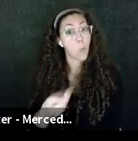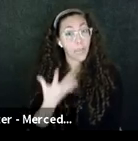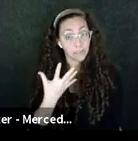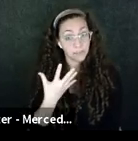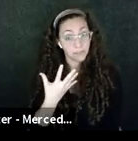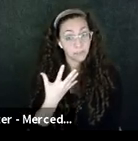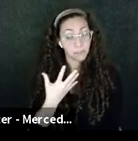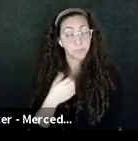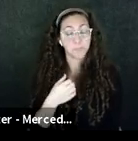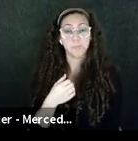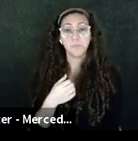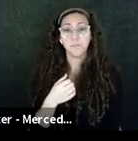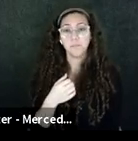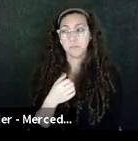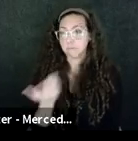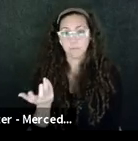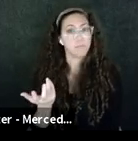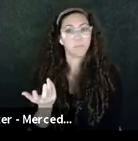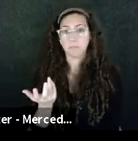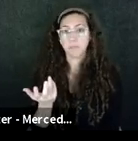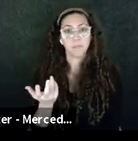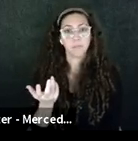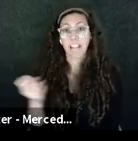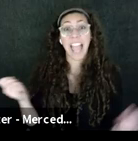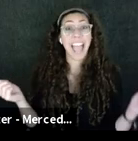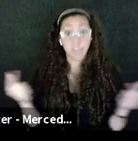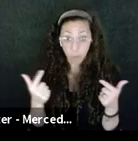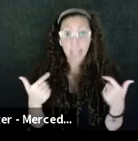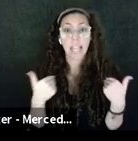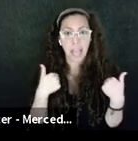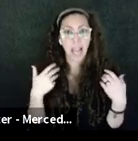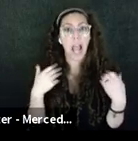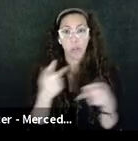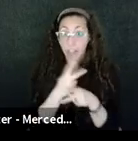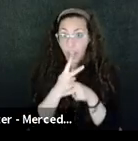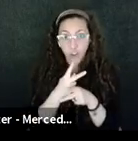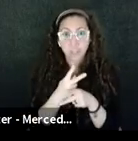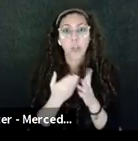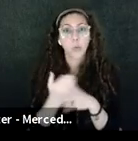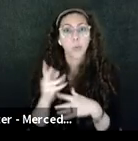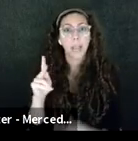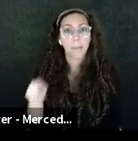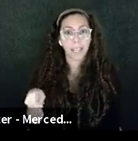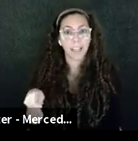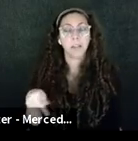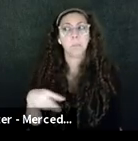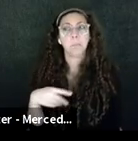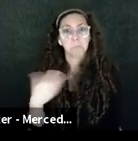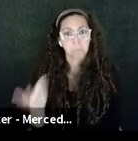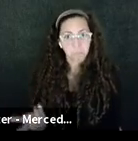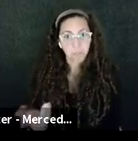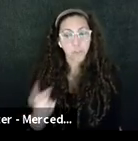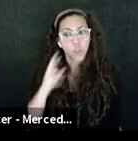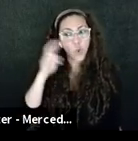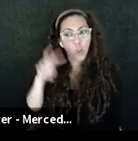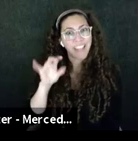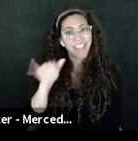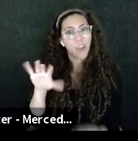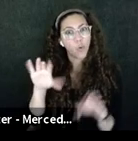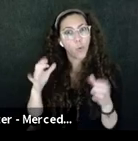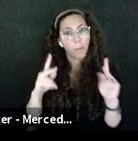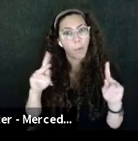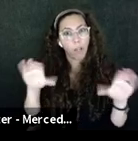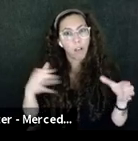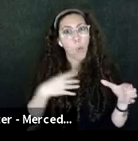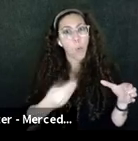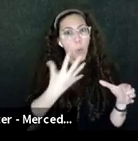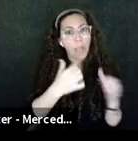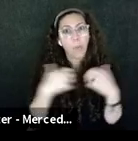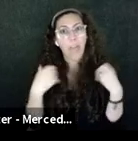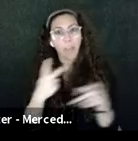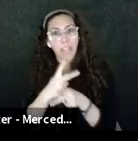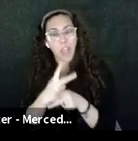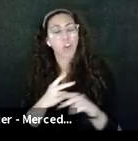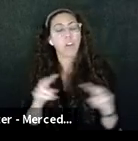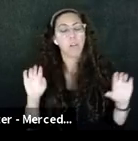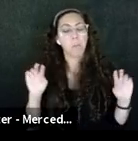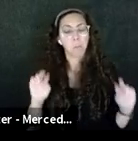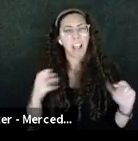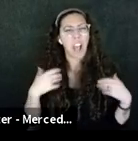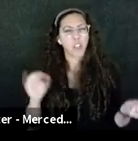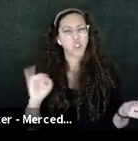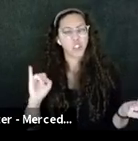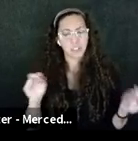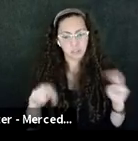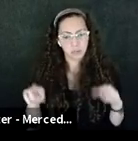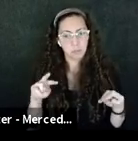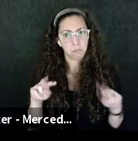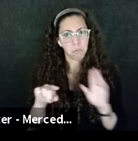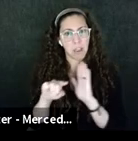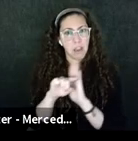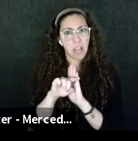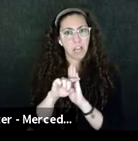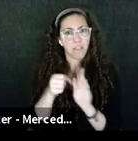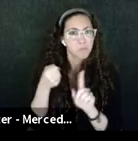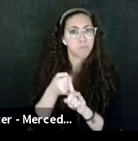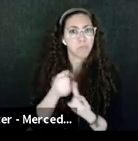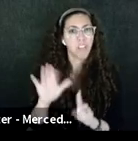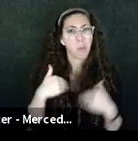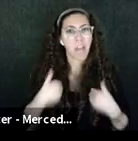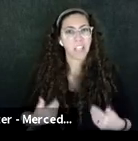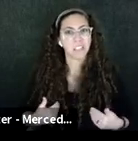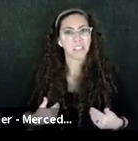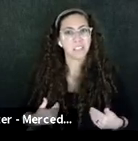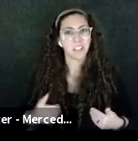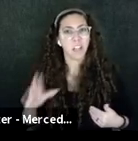Jason Williams: Everyone in the study had health care insurance through Kaiser, so when you look at that demographic for that study that showed us that those negative things had an impact on people's bodies when you look at a community like Fresno.